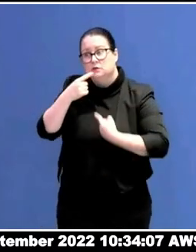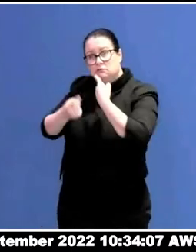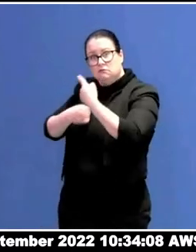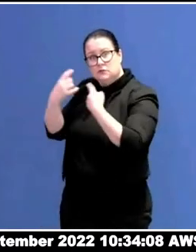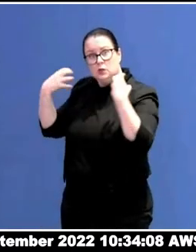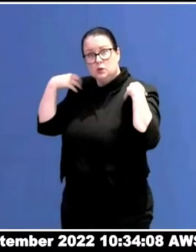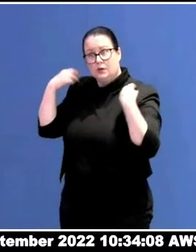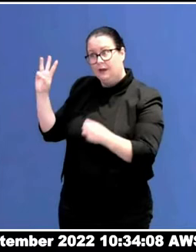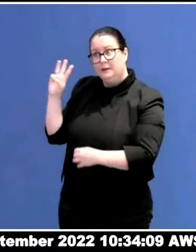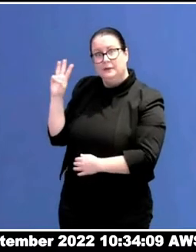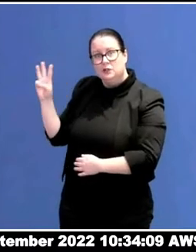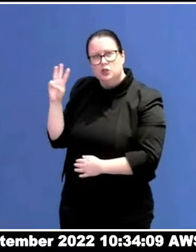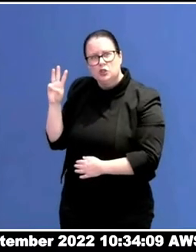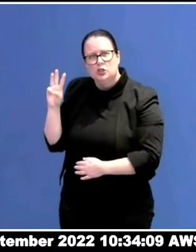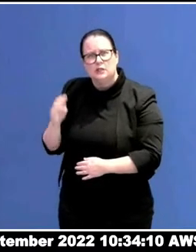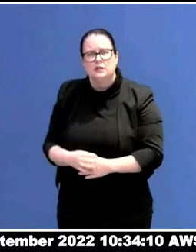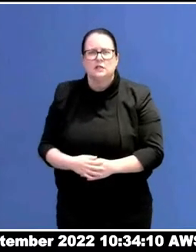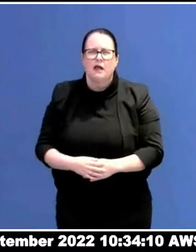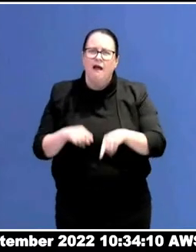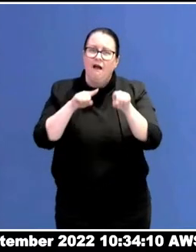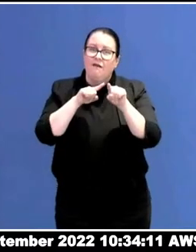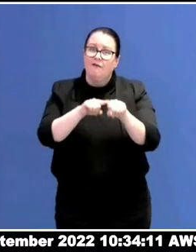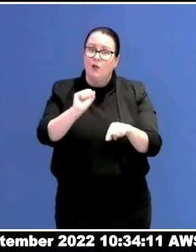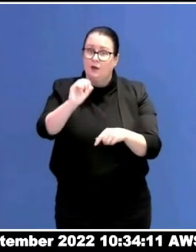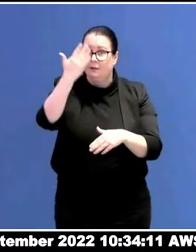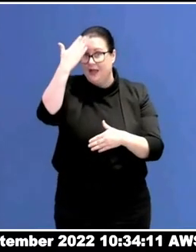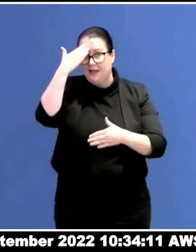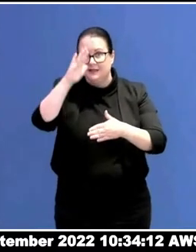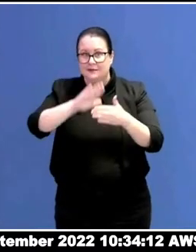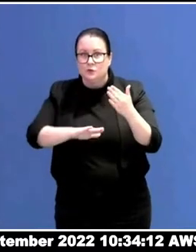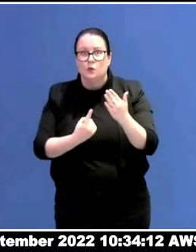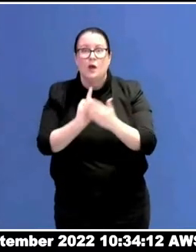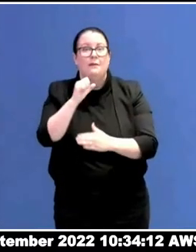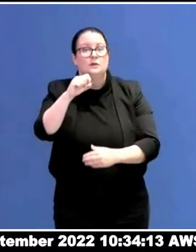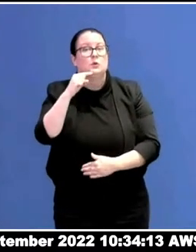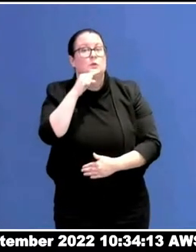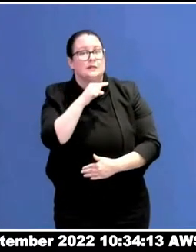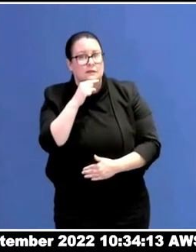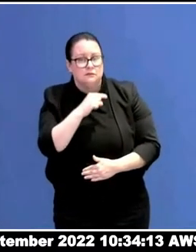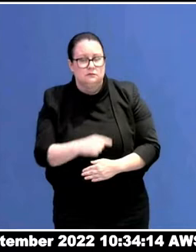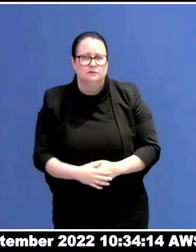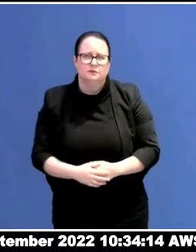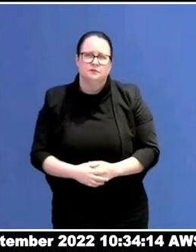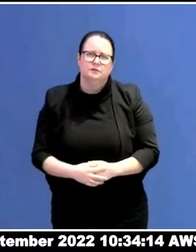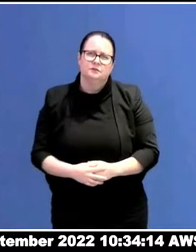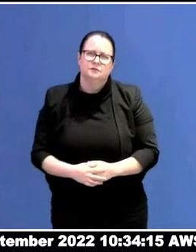whether, based on your experience, what happened to Aaron, what you would recommend